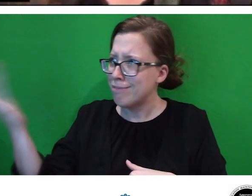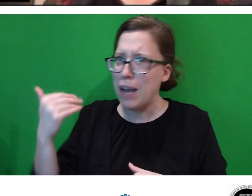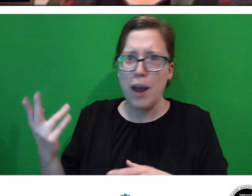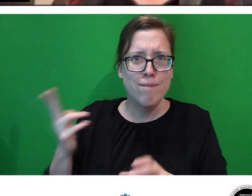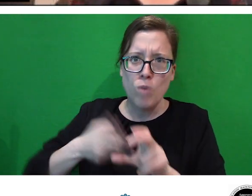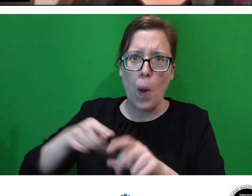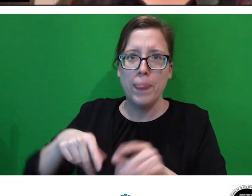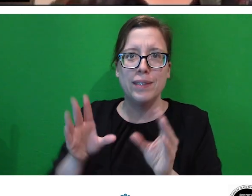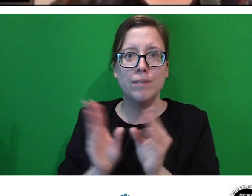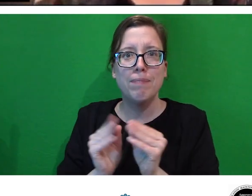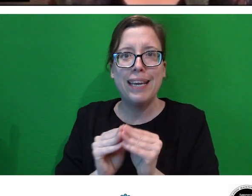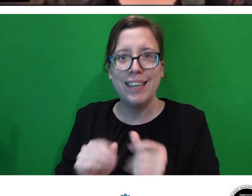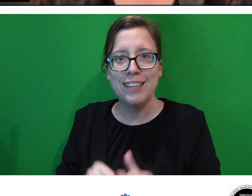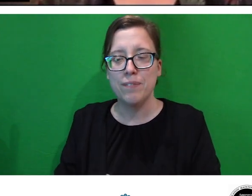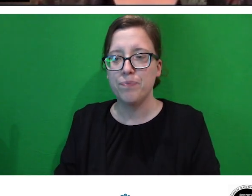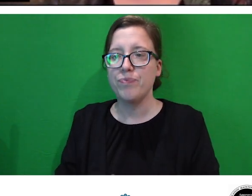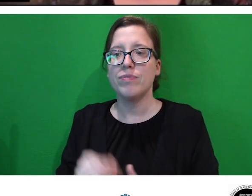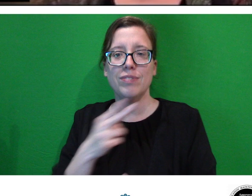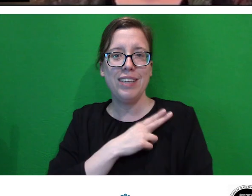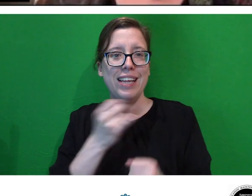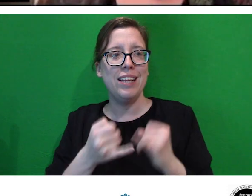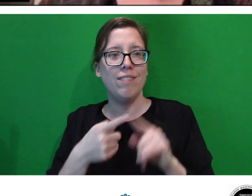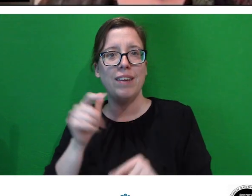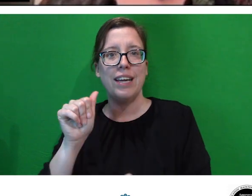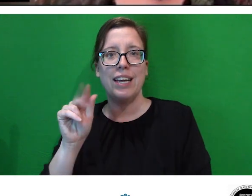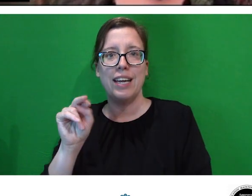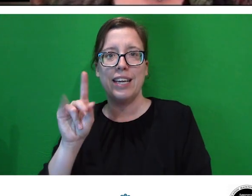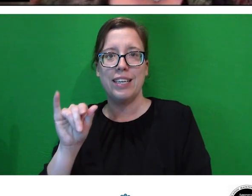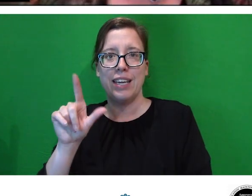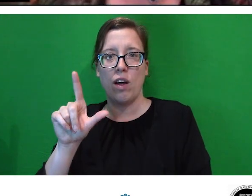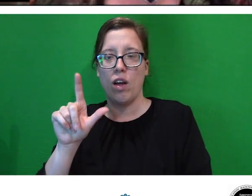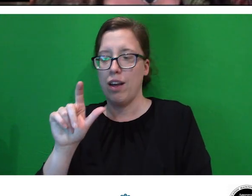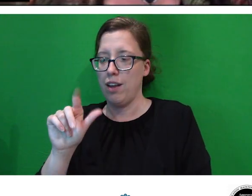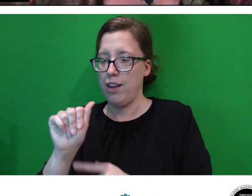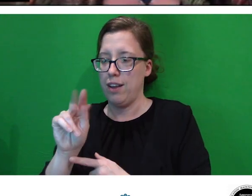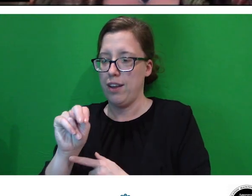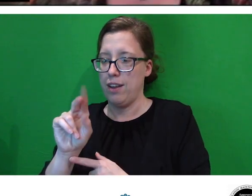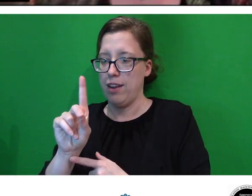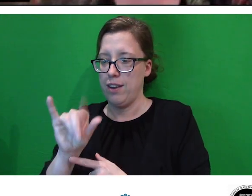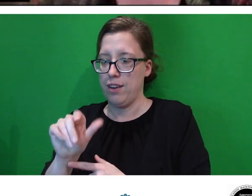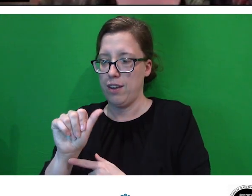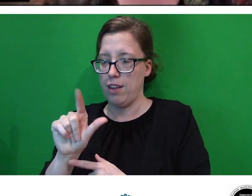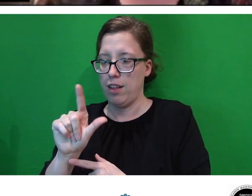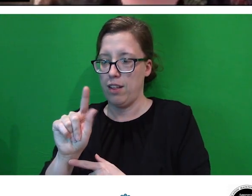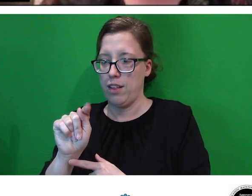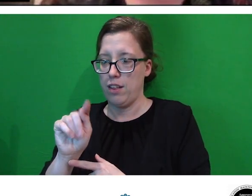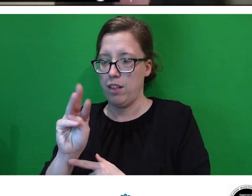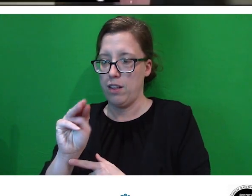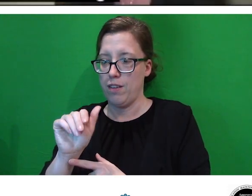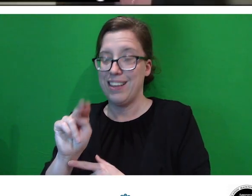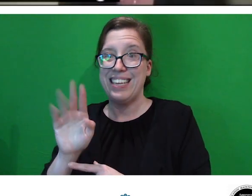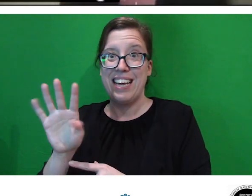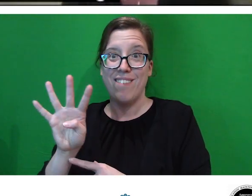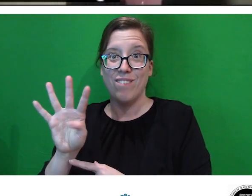Let them say, "Susan Bashinski said..." I don't care. They can't come find me in Kansas City. It's a big city. Heidi: Big city. So here